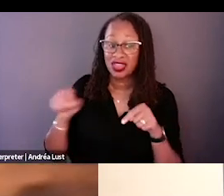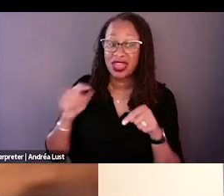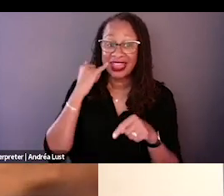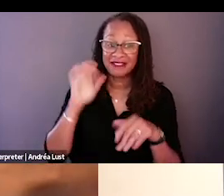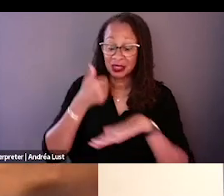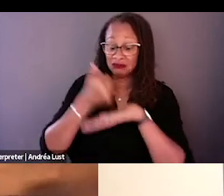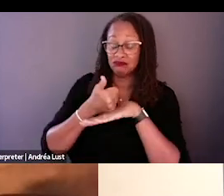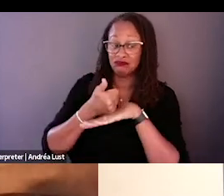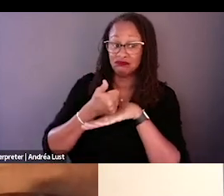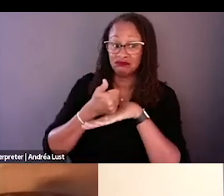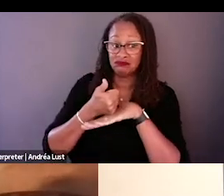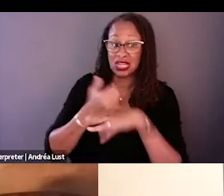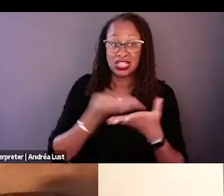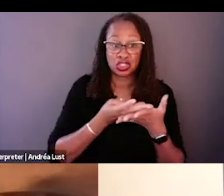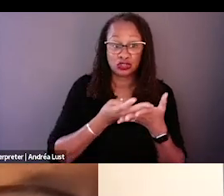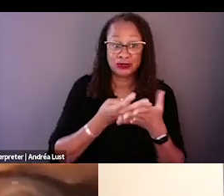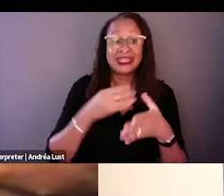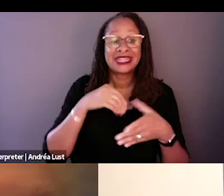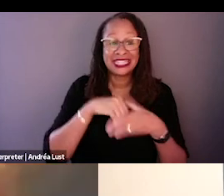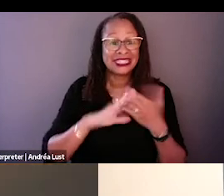Ella Taylor: Yet --